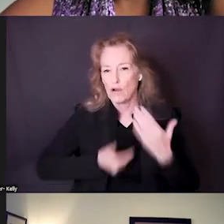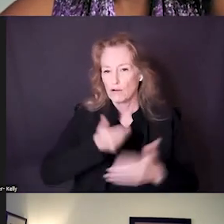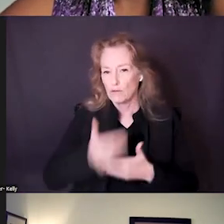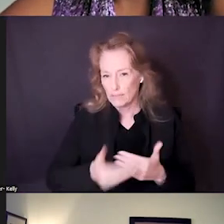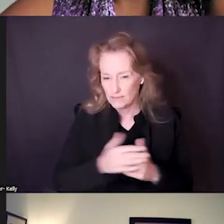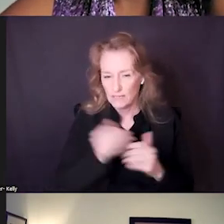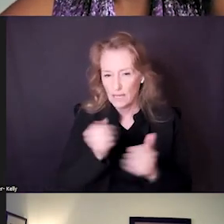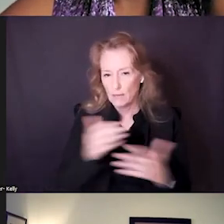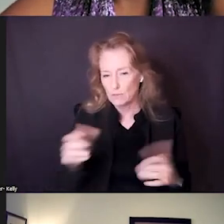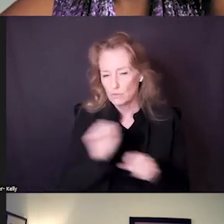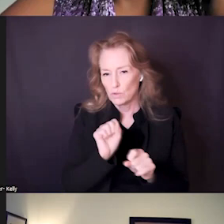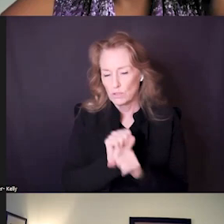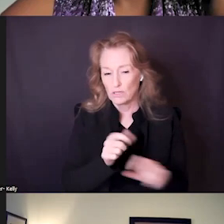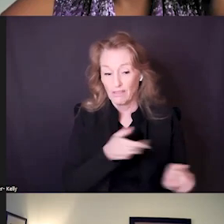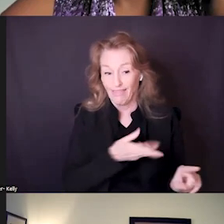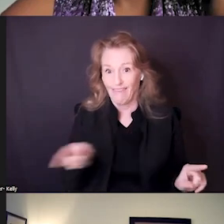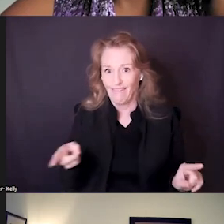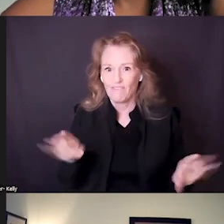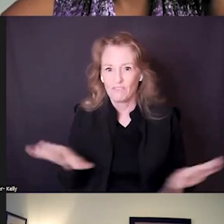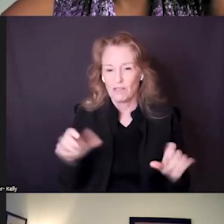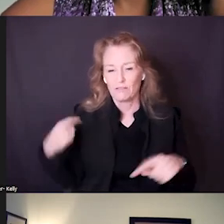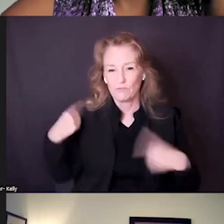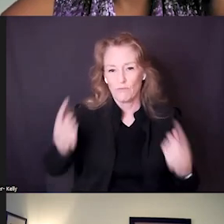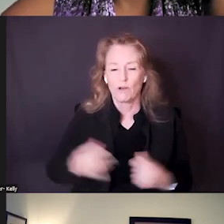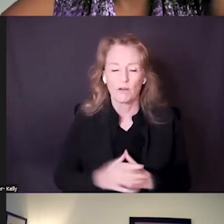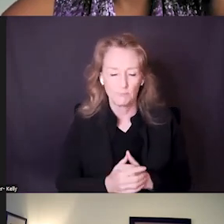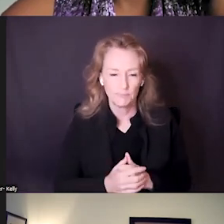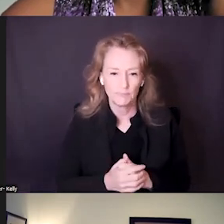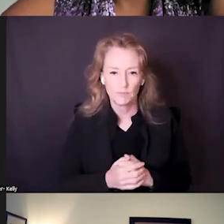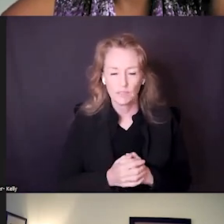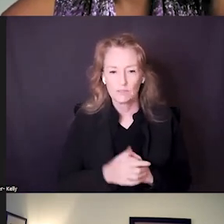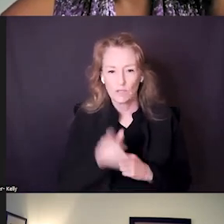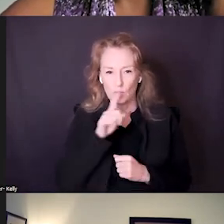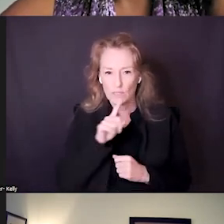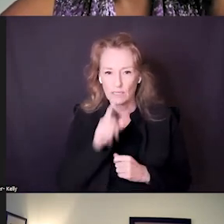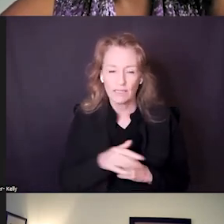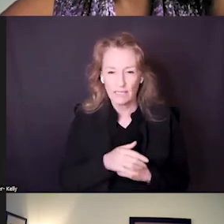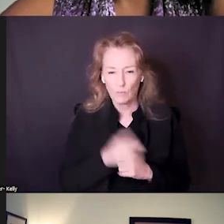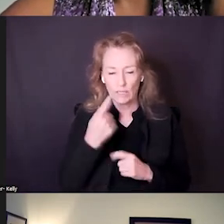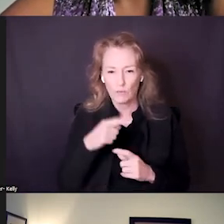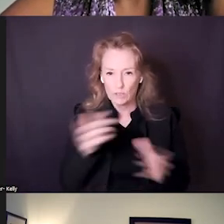WE THINK WE ARE A BIT OF AN INCUBATOR FROM THE WORK THAT WAS ALREADY GOING ON SO WE ARE EXCITED TO SEE THAT.